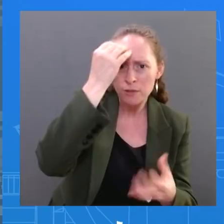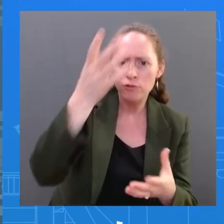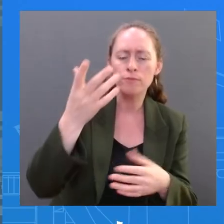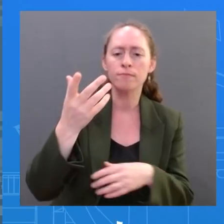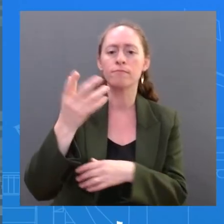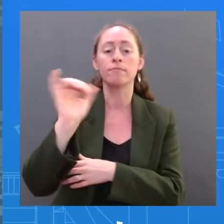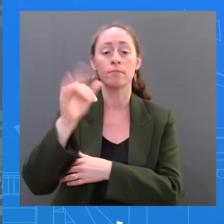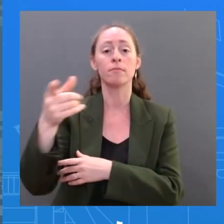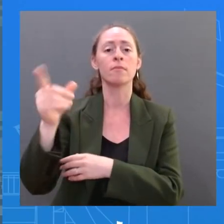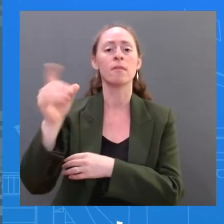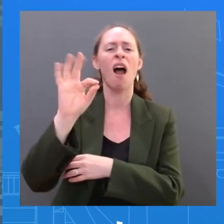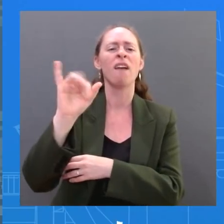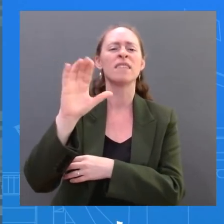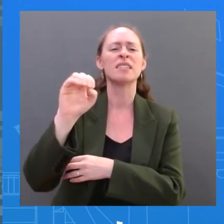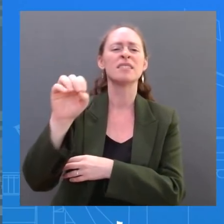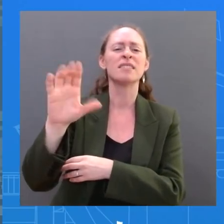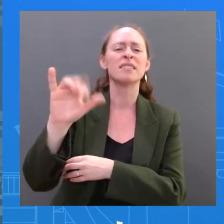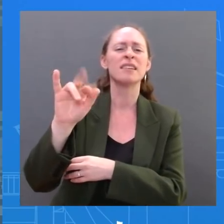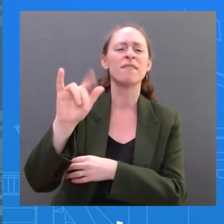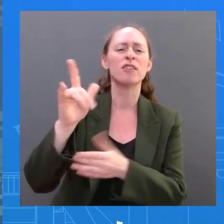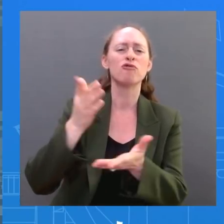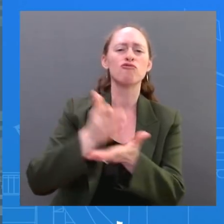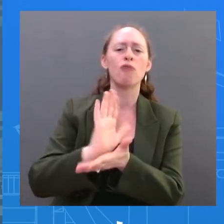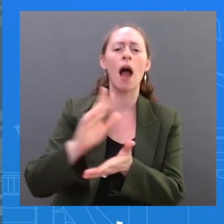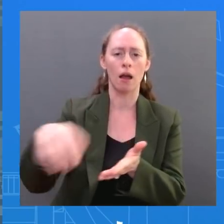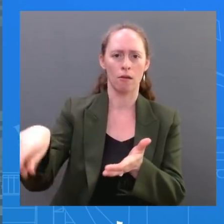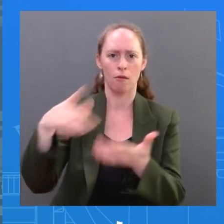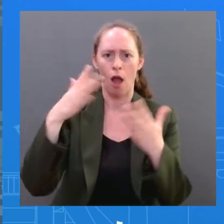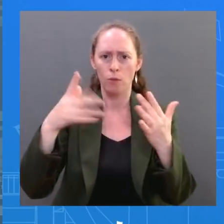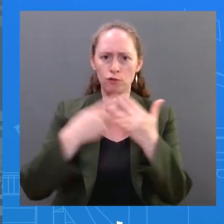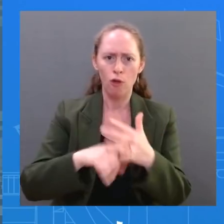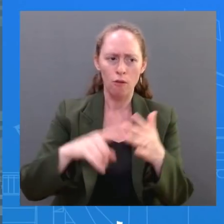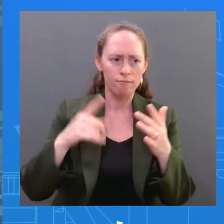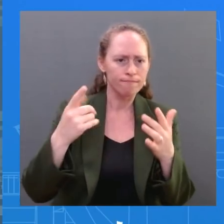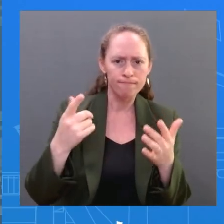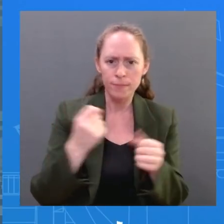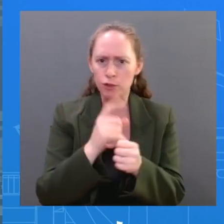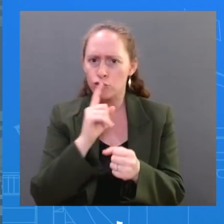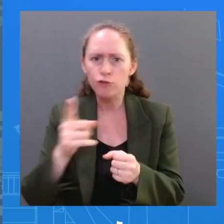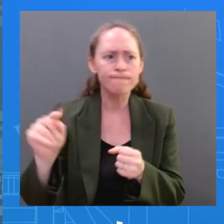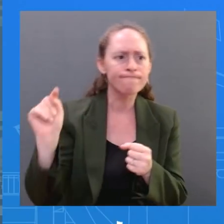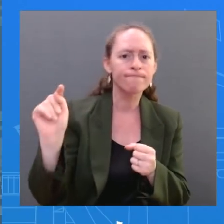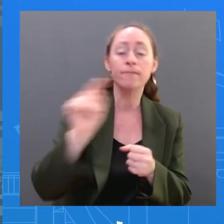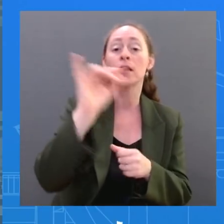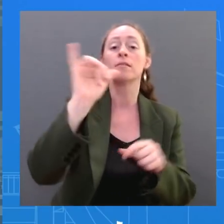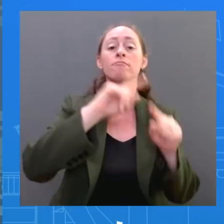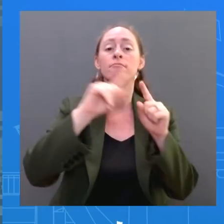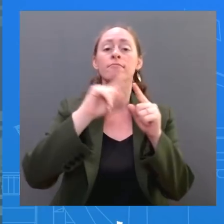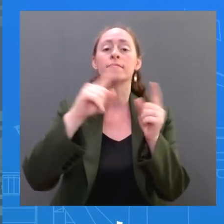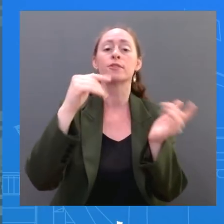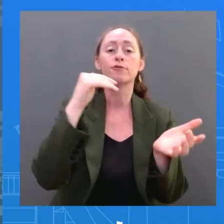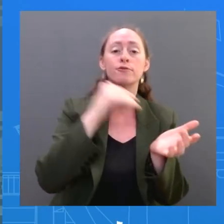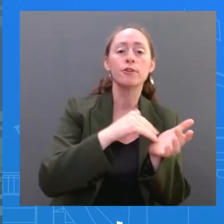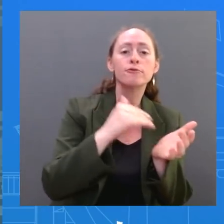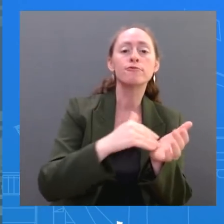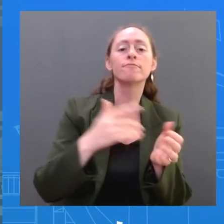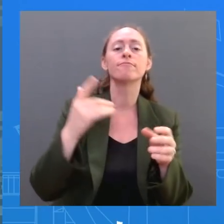and medical providers and plans know that, with limited exceptions, they're not required and, in many cases, they're not even permitted